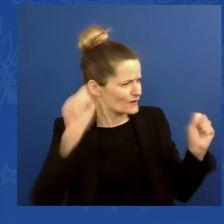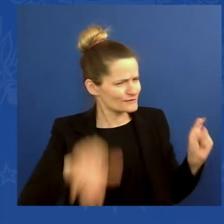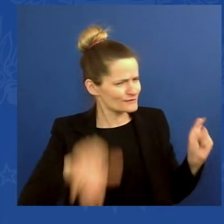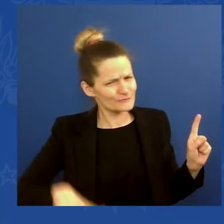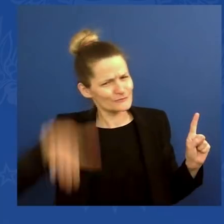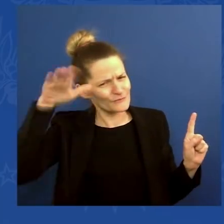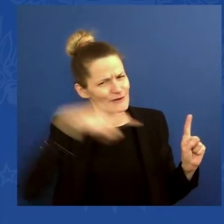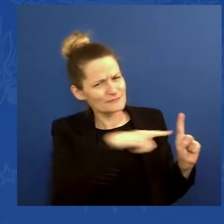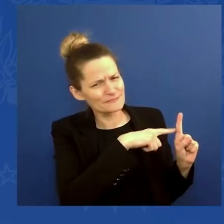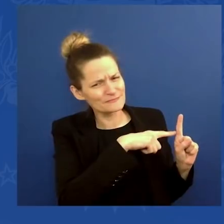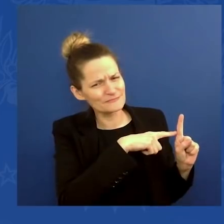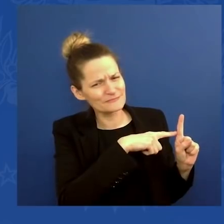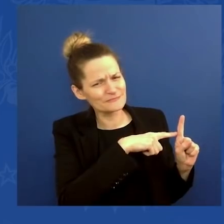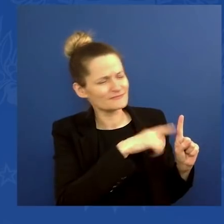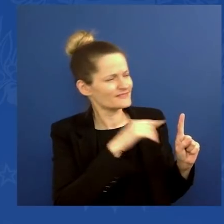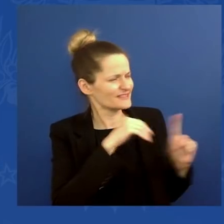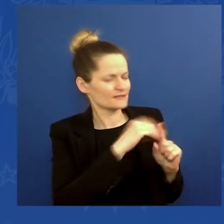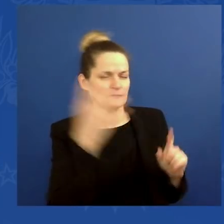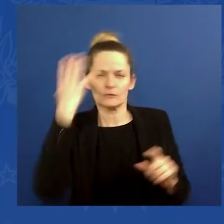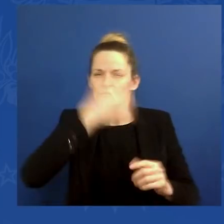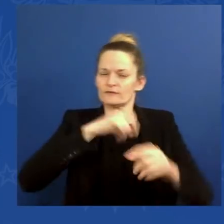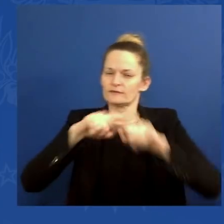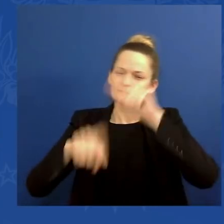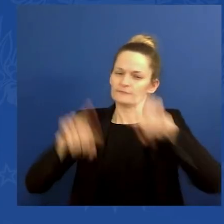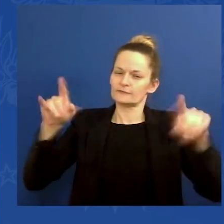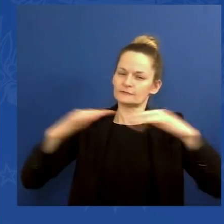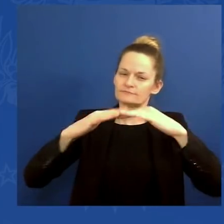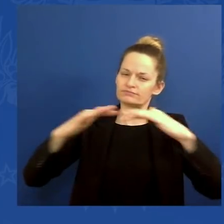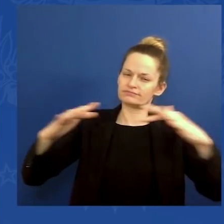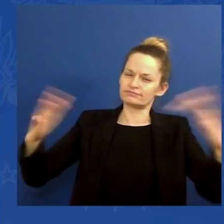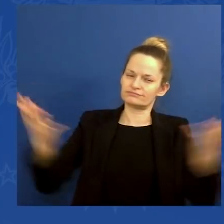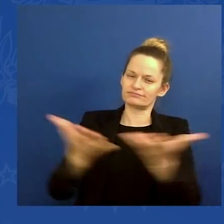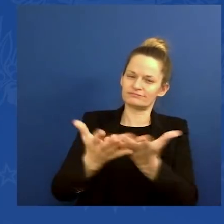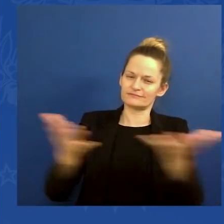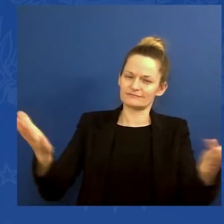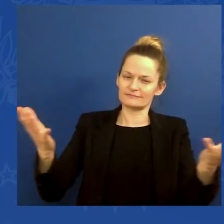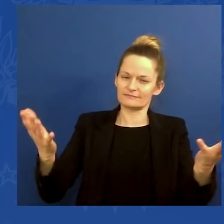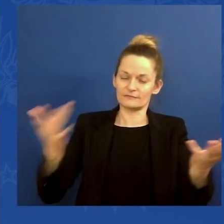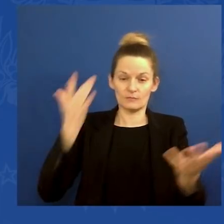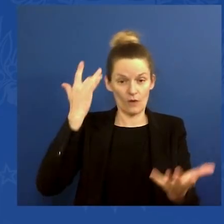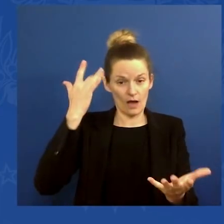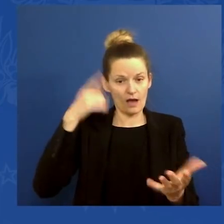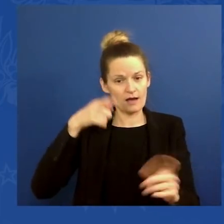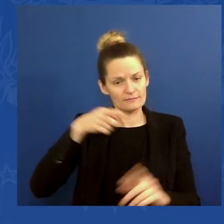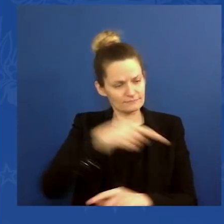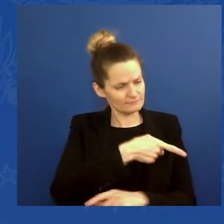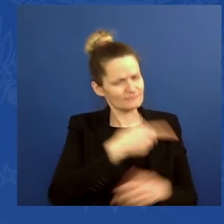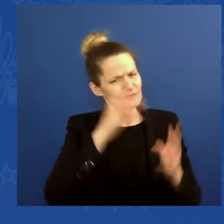the beautiful diversity of our country, as I've said, because he respects his own heritage.